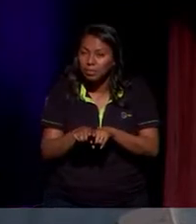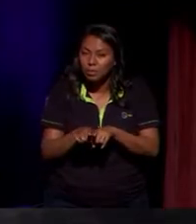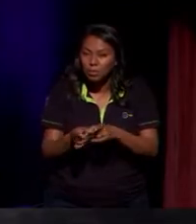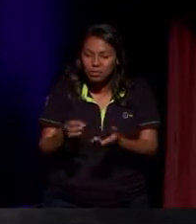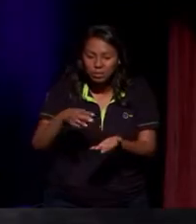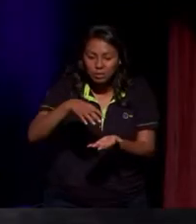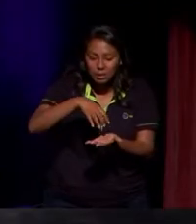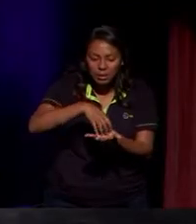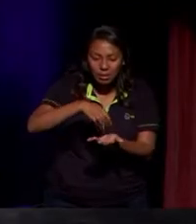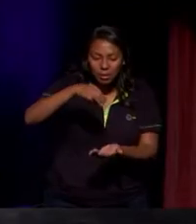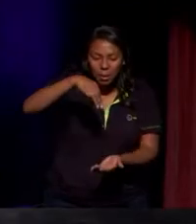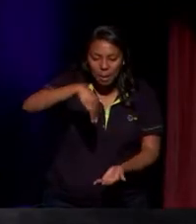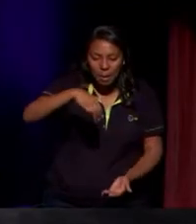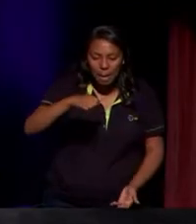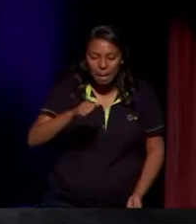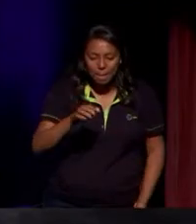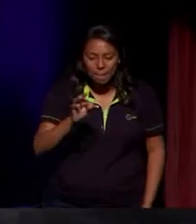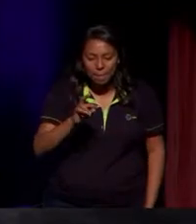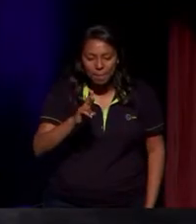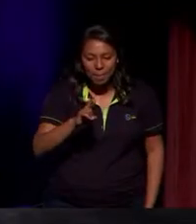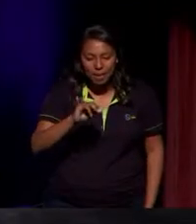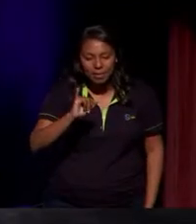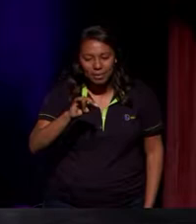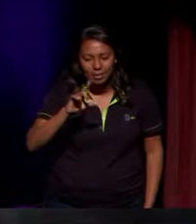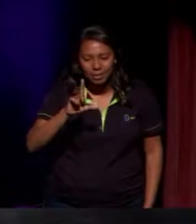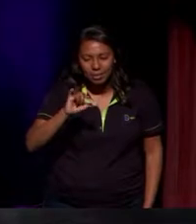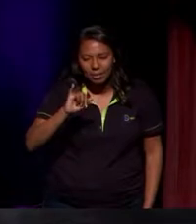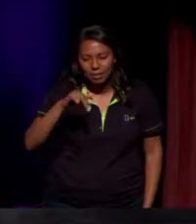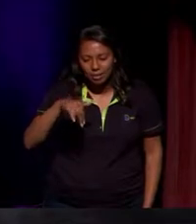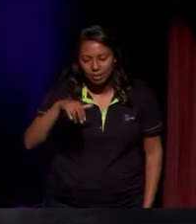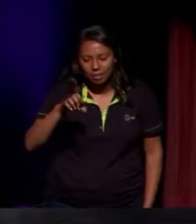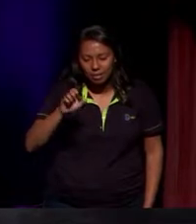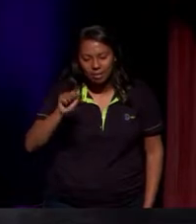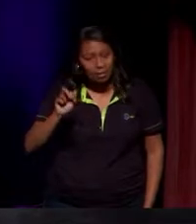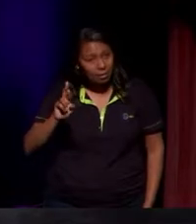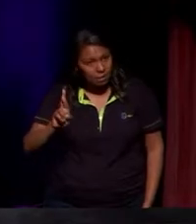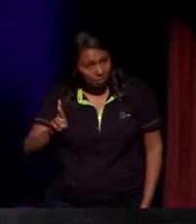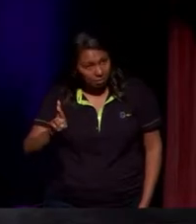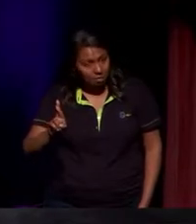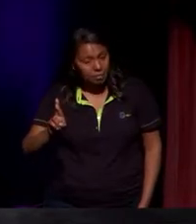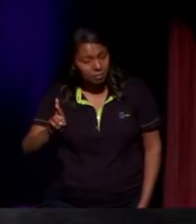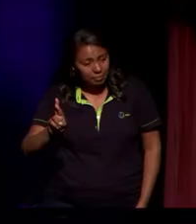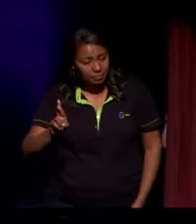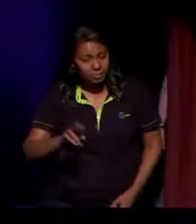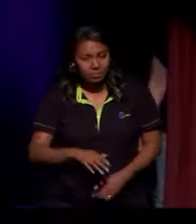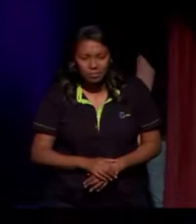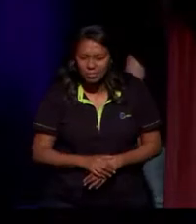of Southern Central Africa, not just there there are matrilineal societies resisting,